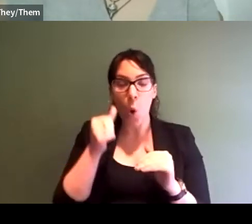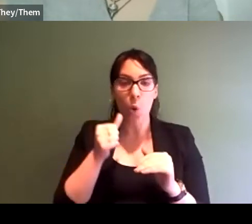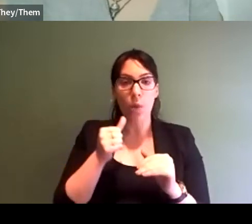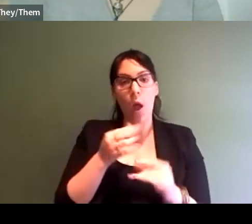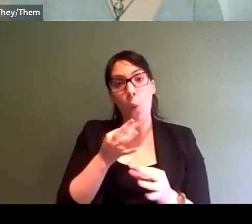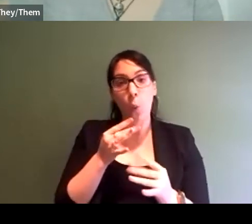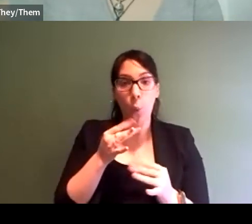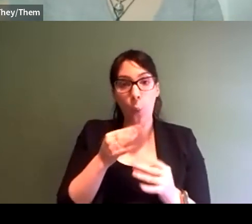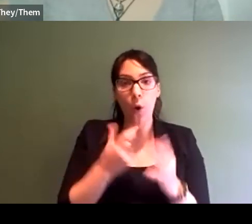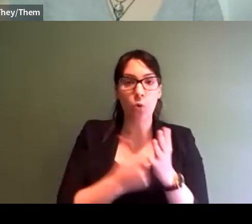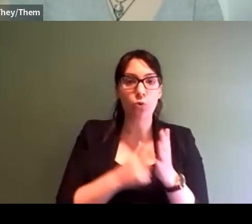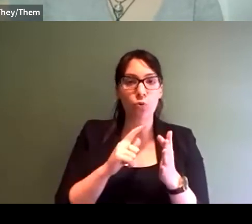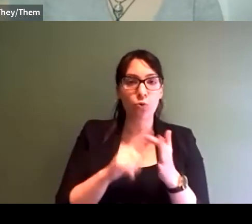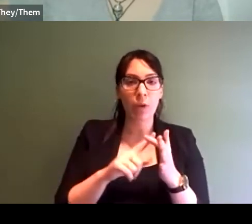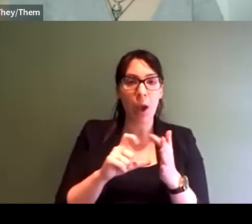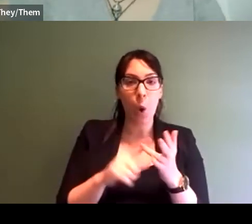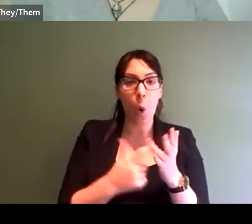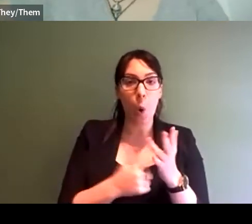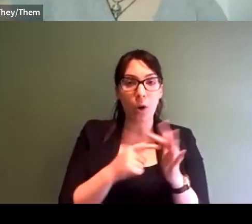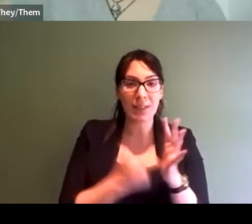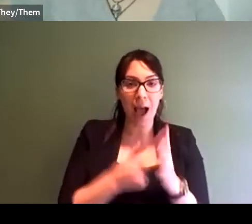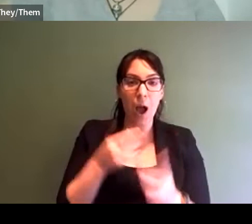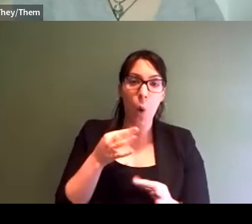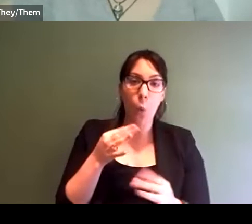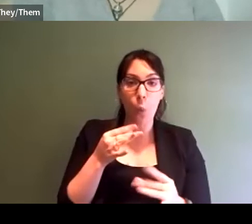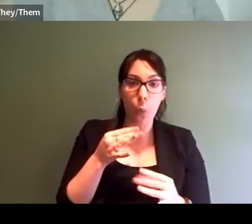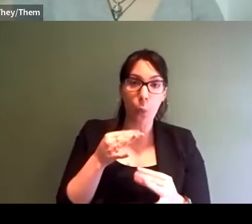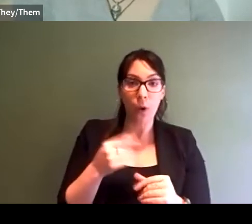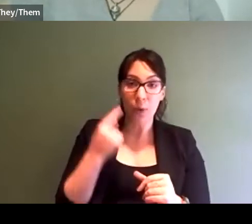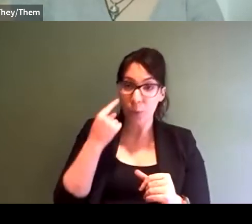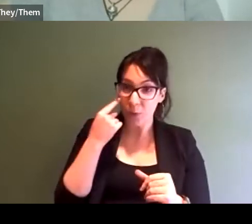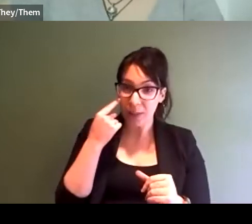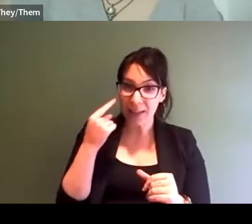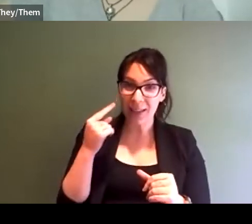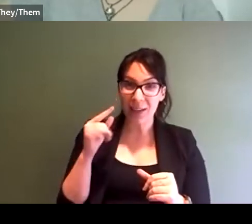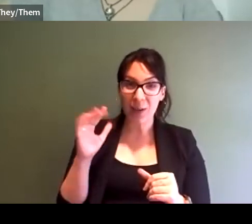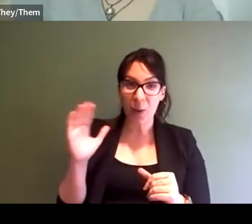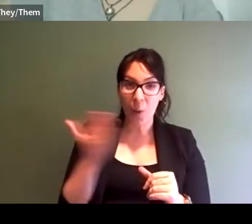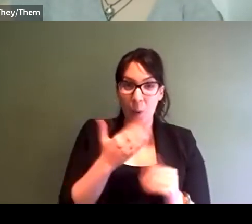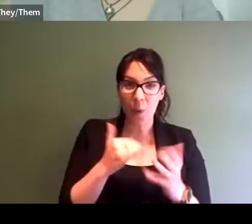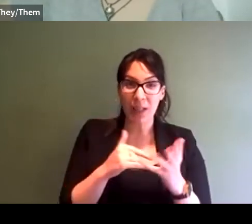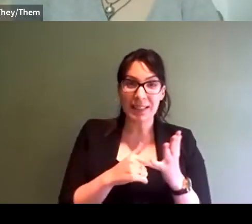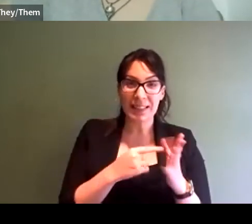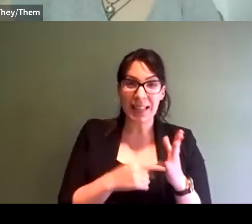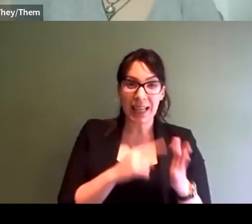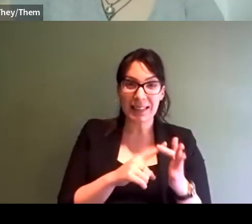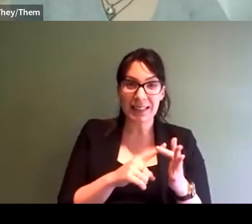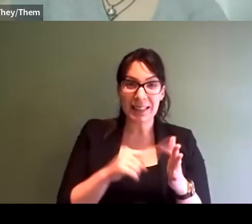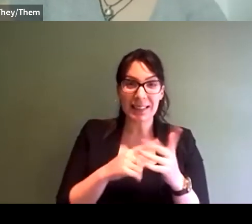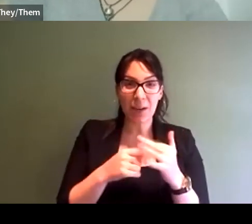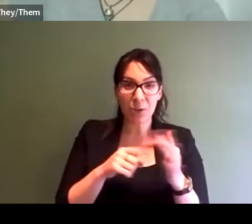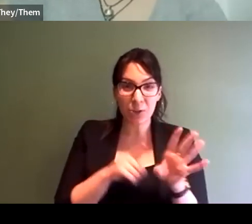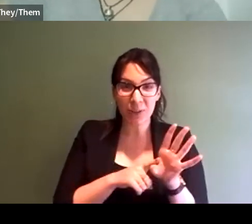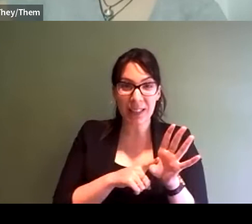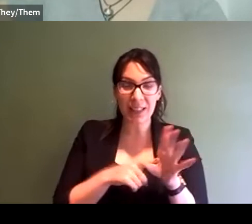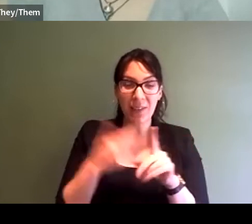And is it fair to say that every state and territory, at some point, inflicts the recorder on.